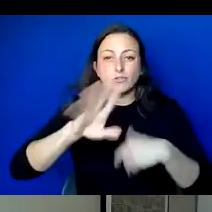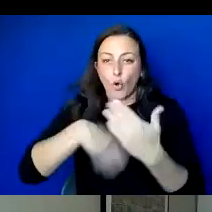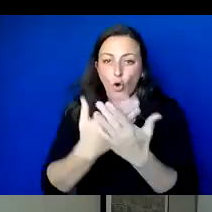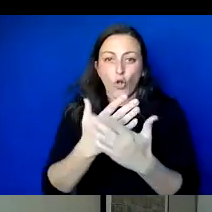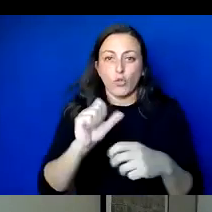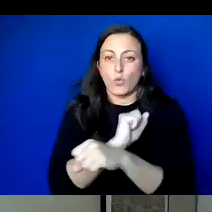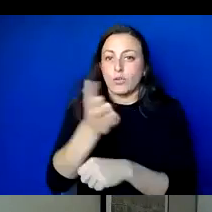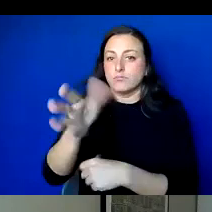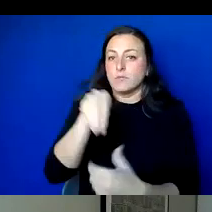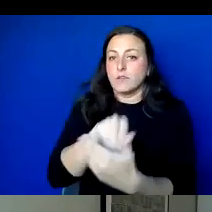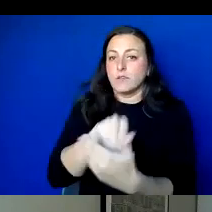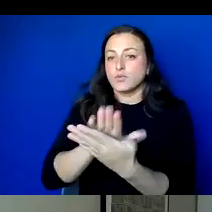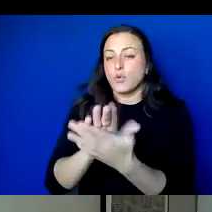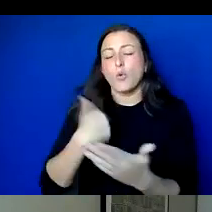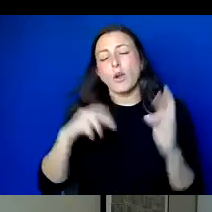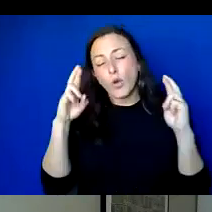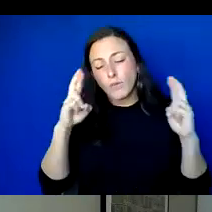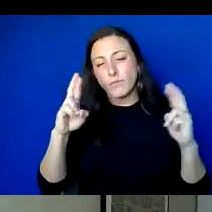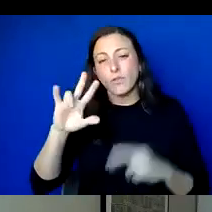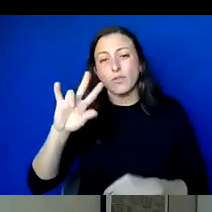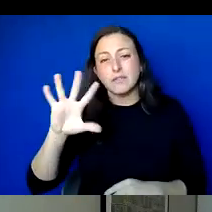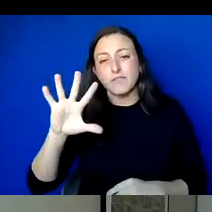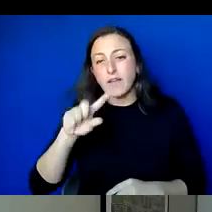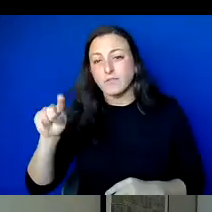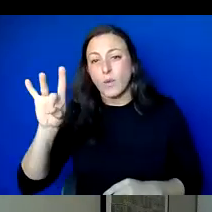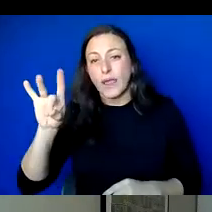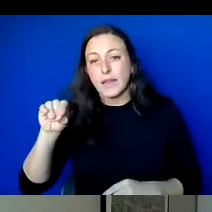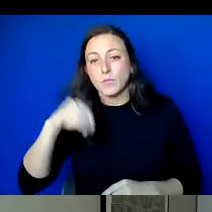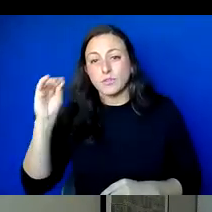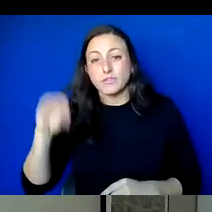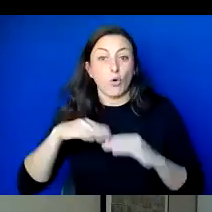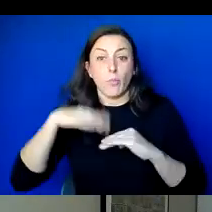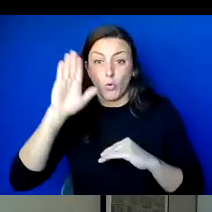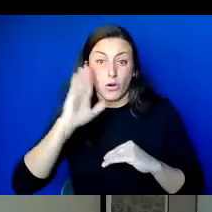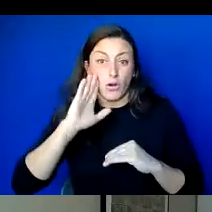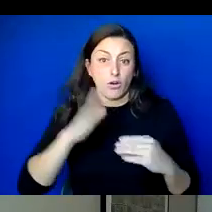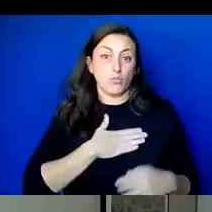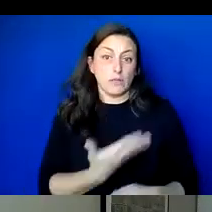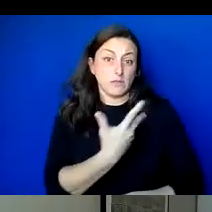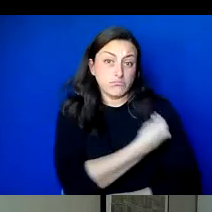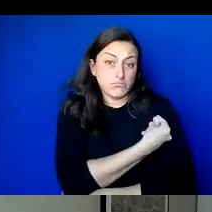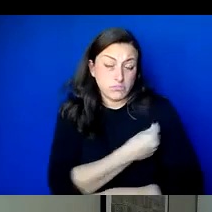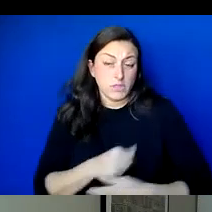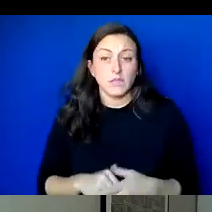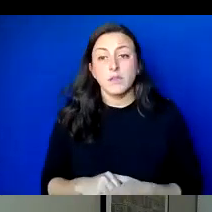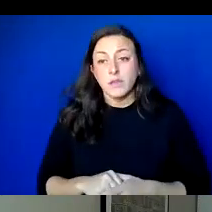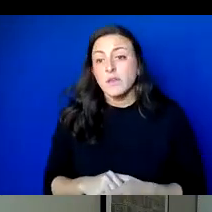We're hoping somewhere between 75 and 80 percent or higher for that. So that will also do our allocation or